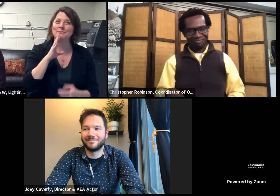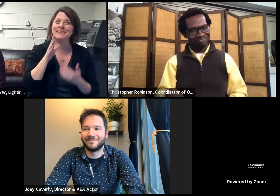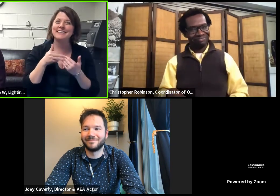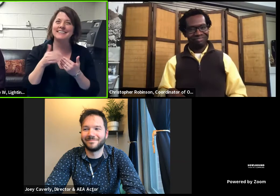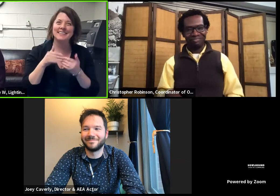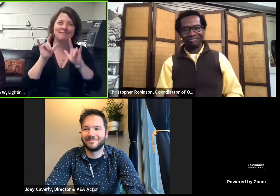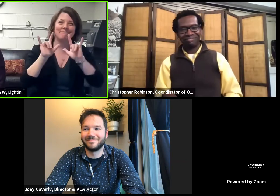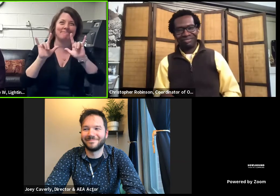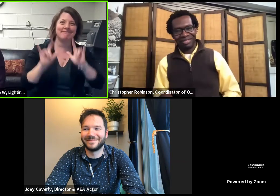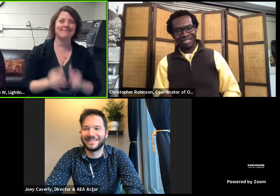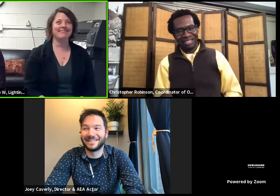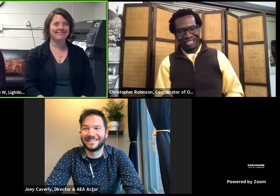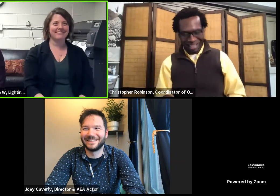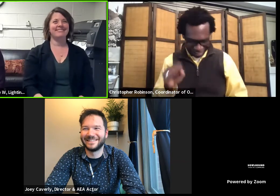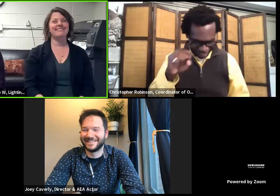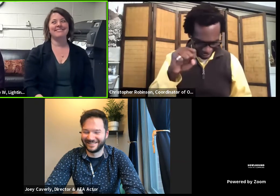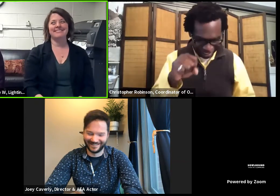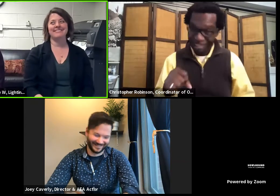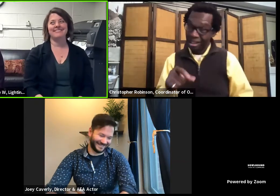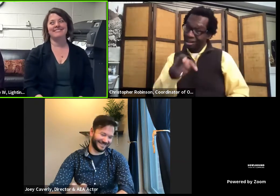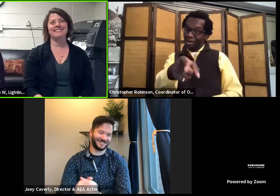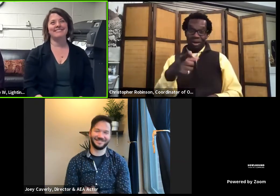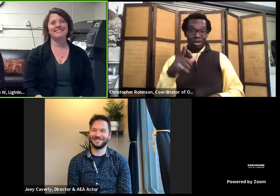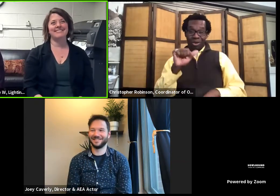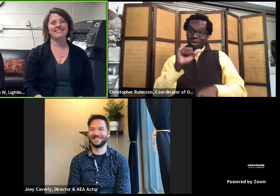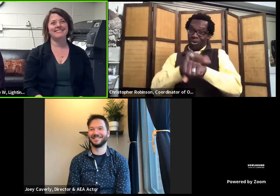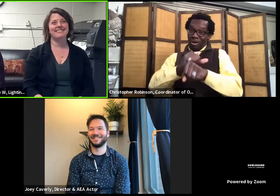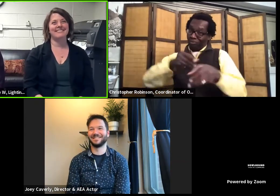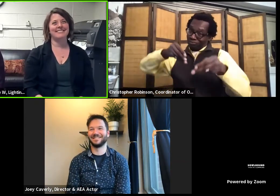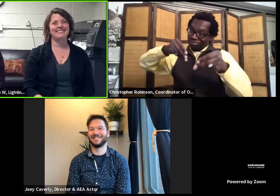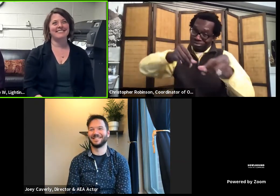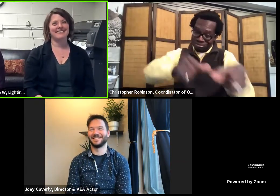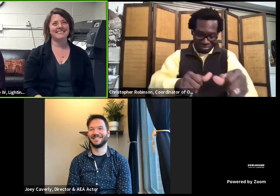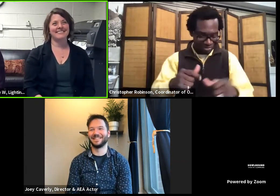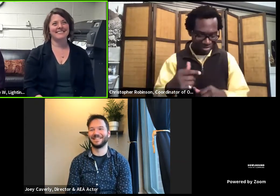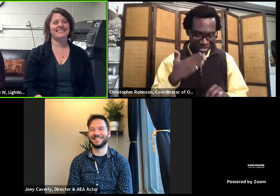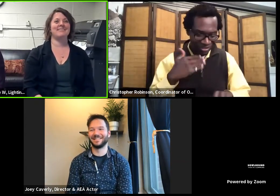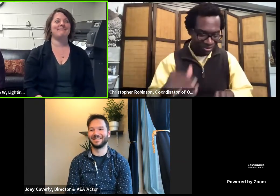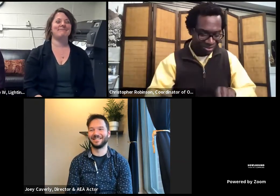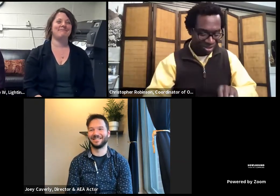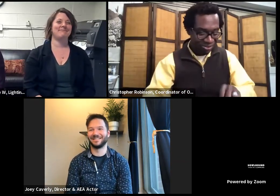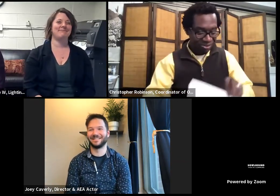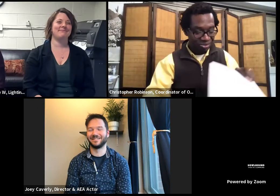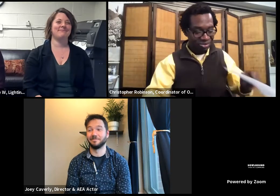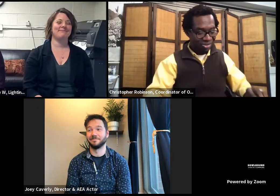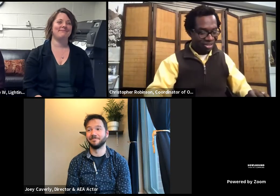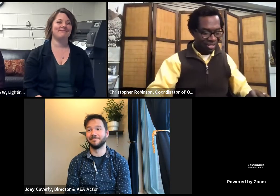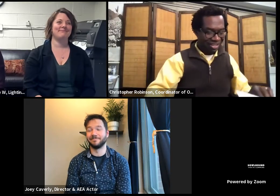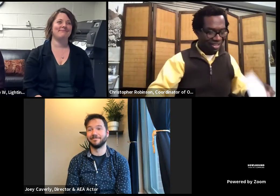This is Annie, thank you to SpeakEasy. Thank you to the SpeakEasy, we love them. Yeah, it's really,